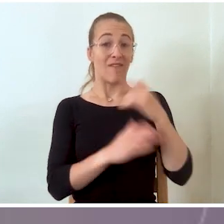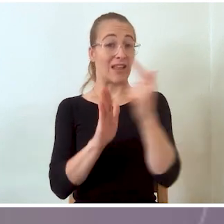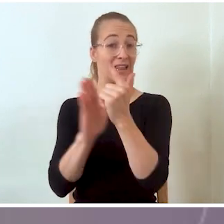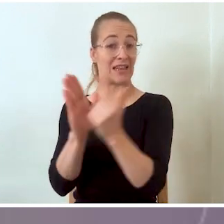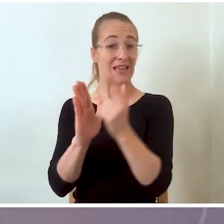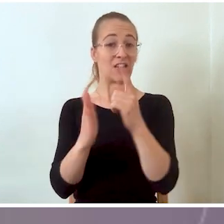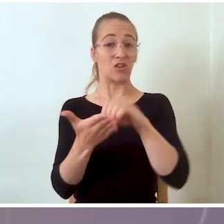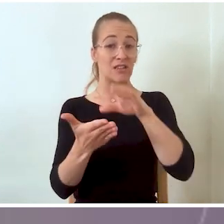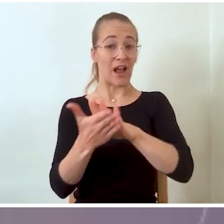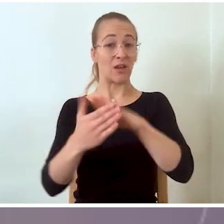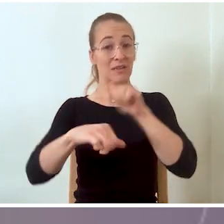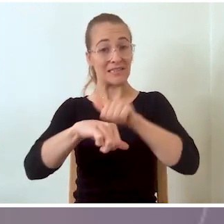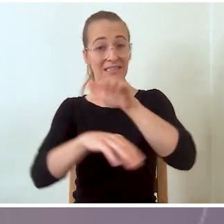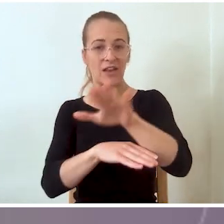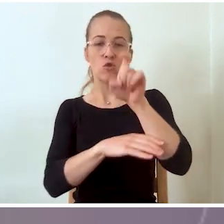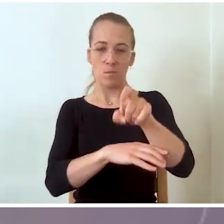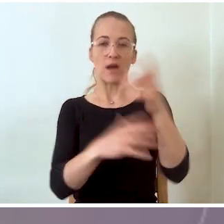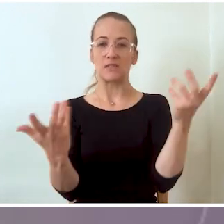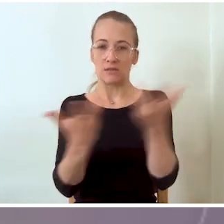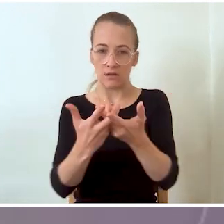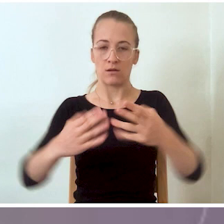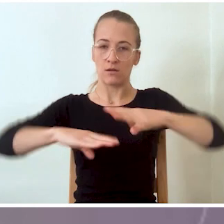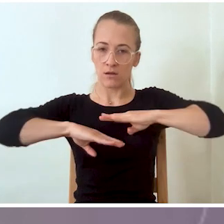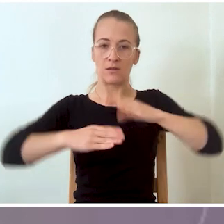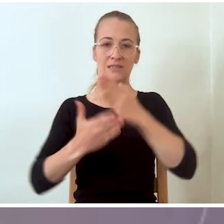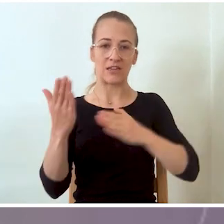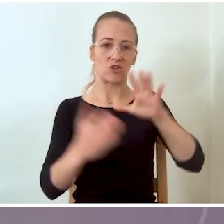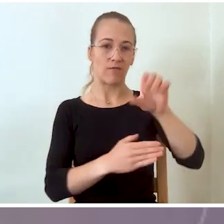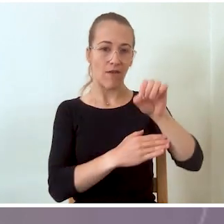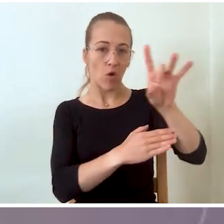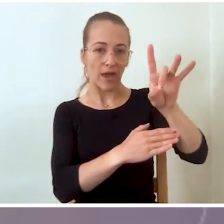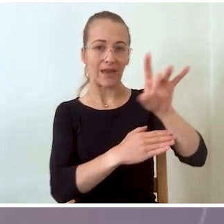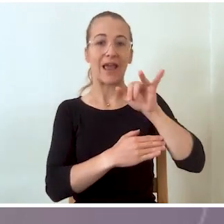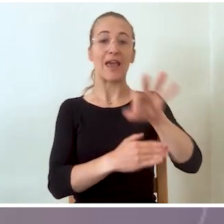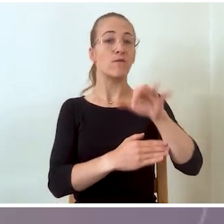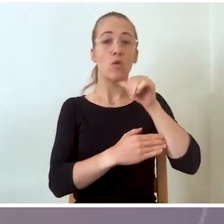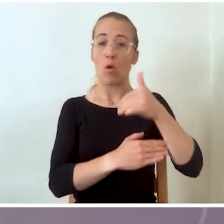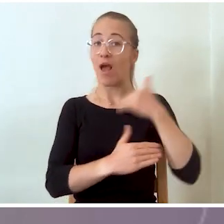you must be compliant with Section 508. If you do not have a process in place